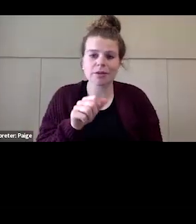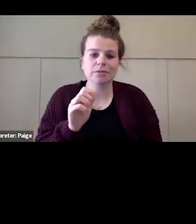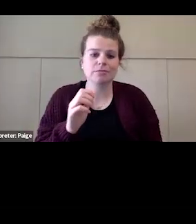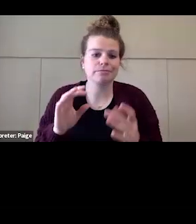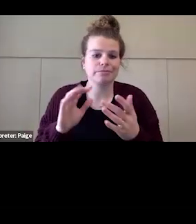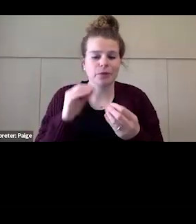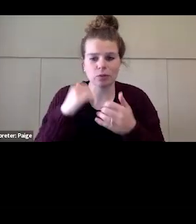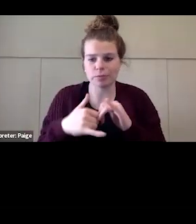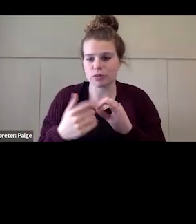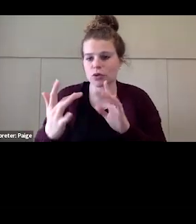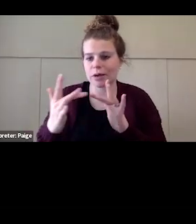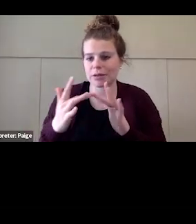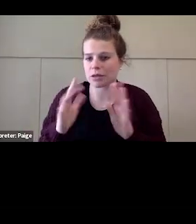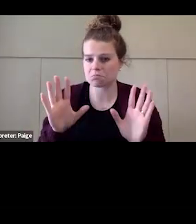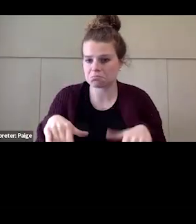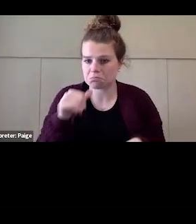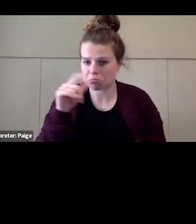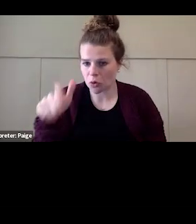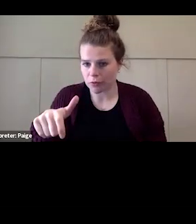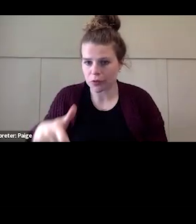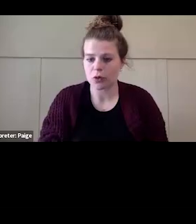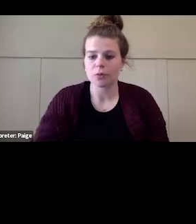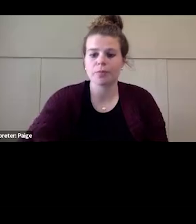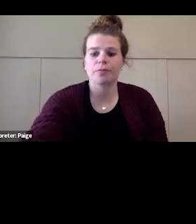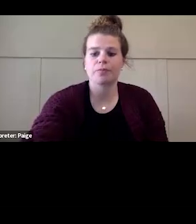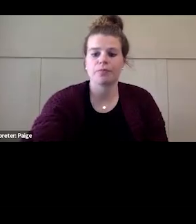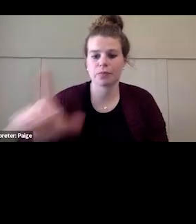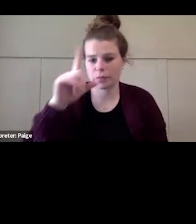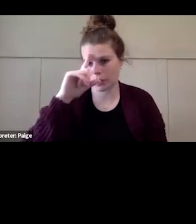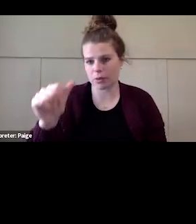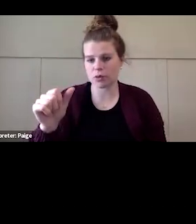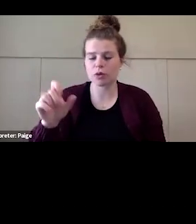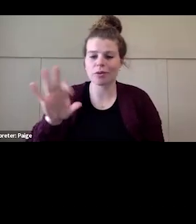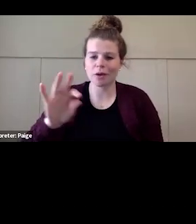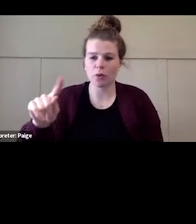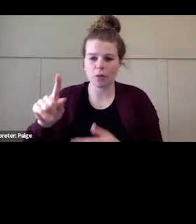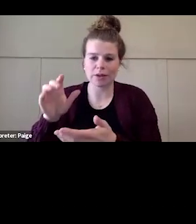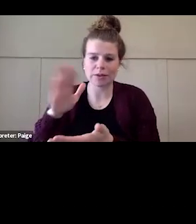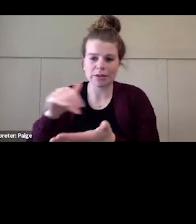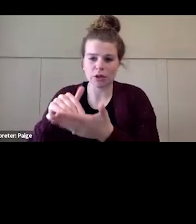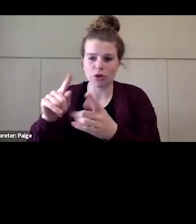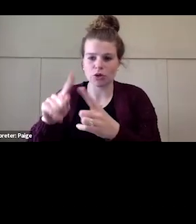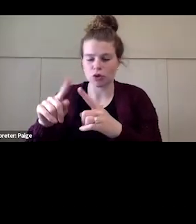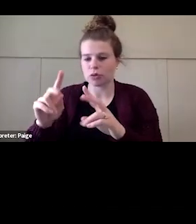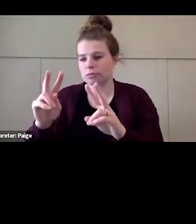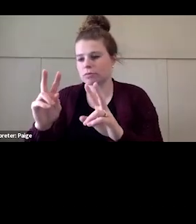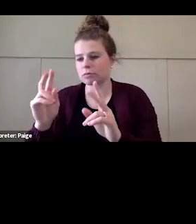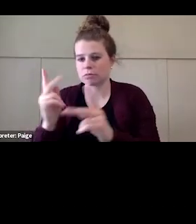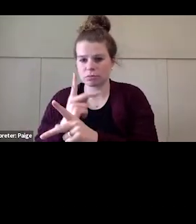and it's up to the CAD system in the 911 Call Center to triage who is responding to what call.